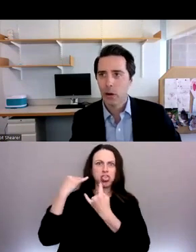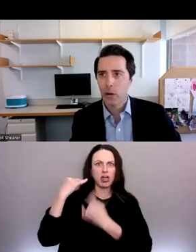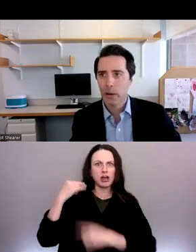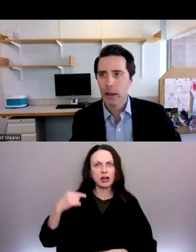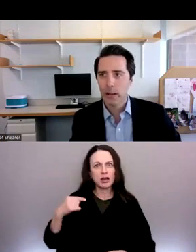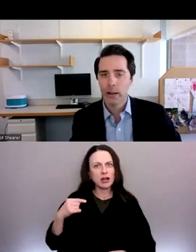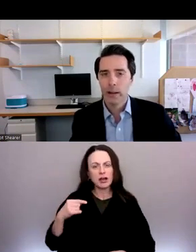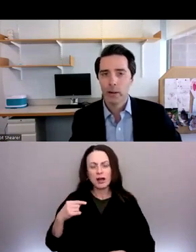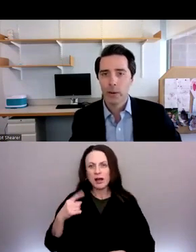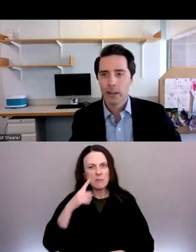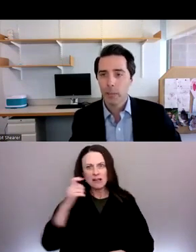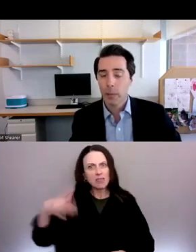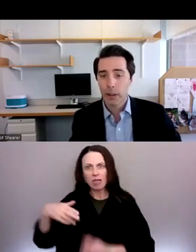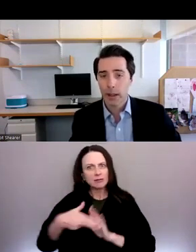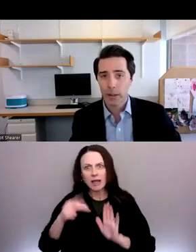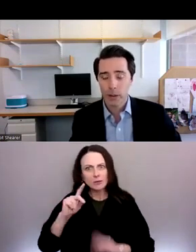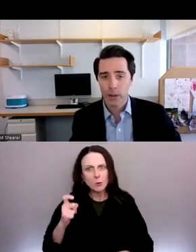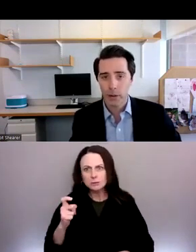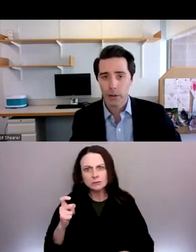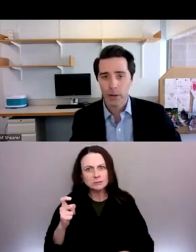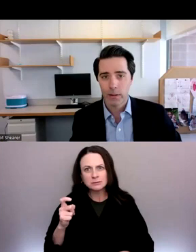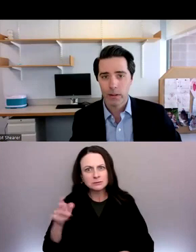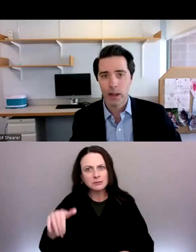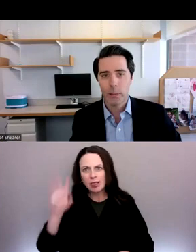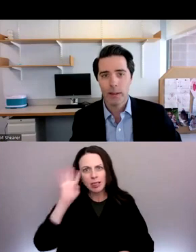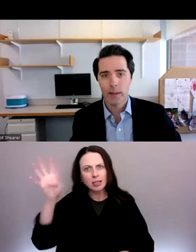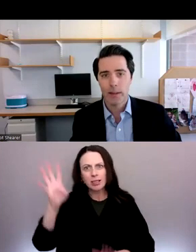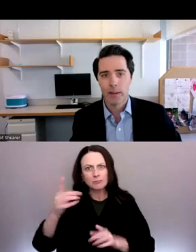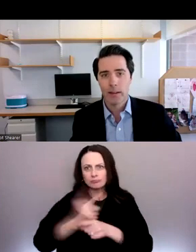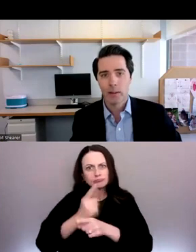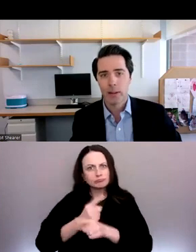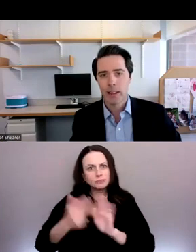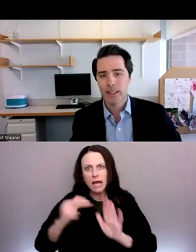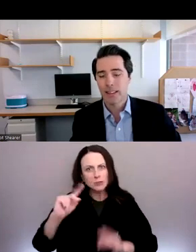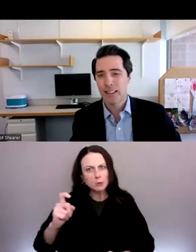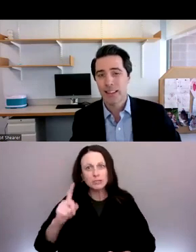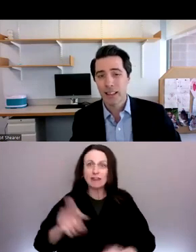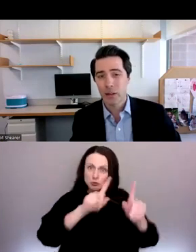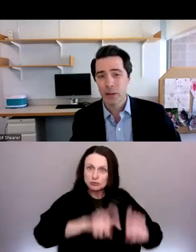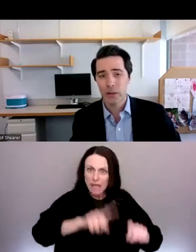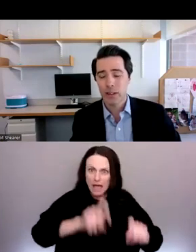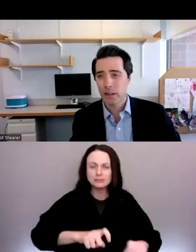know that we need to come up with a diagnosis first so that means doing